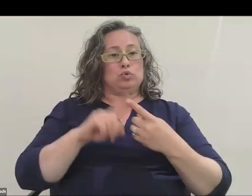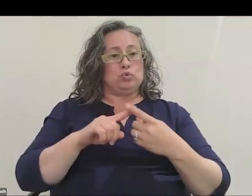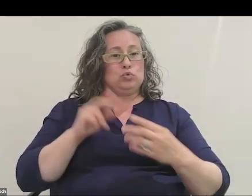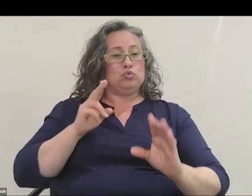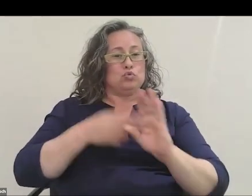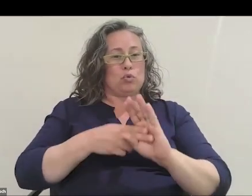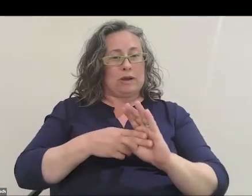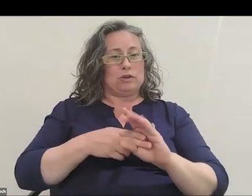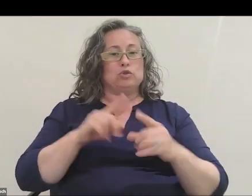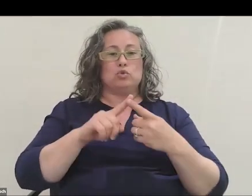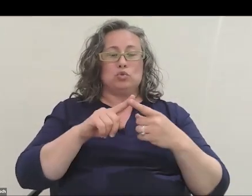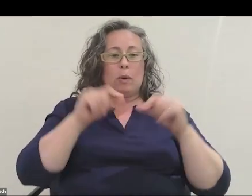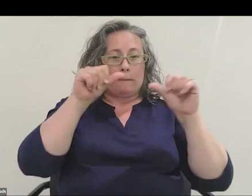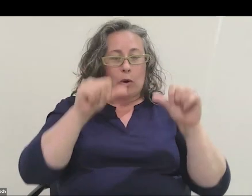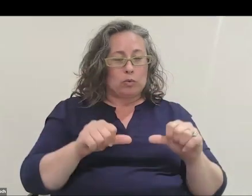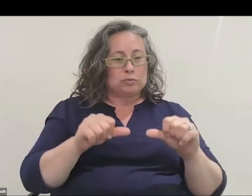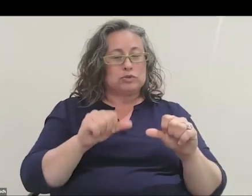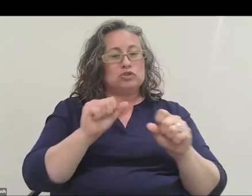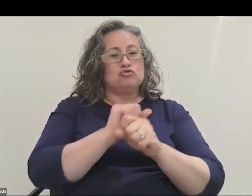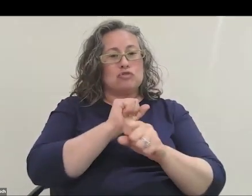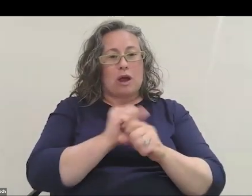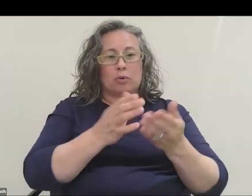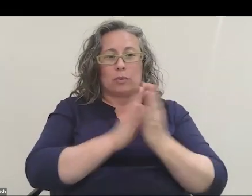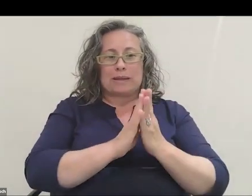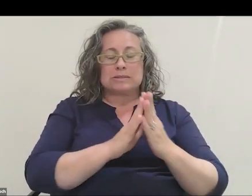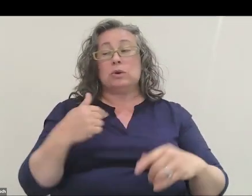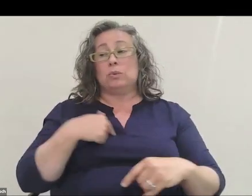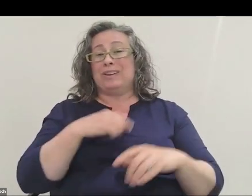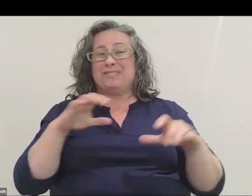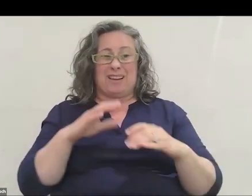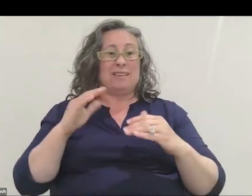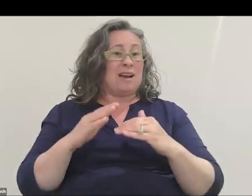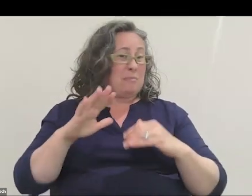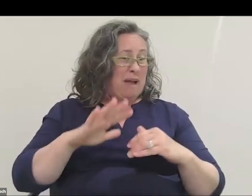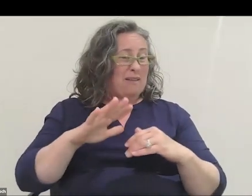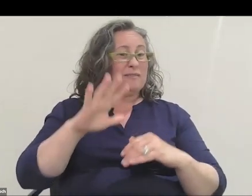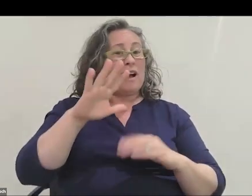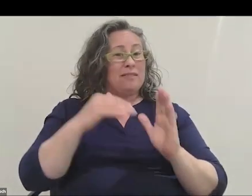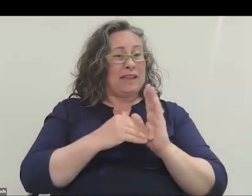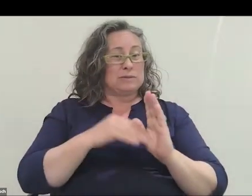our job requests to design and print models. We've done about 5,000 models since 2017